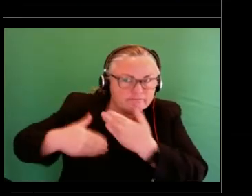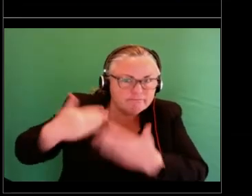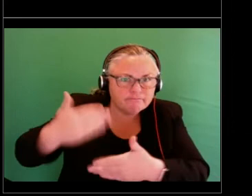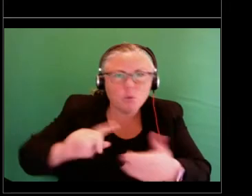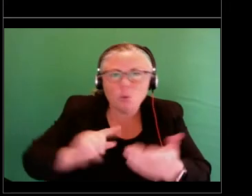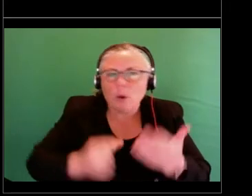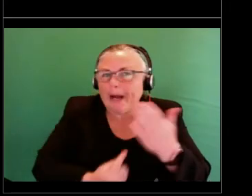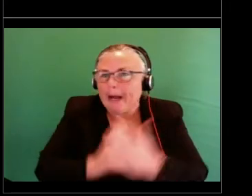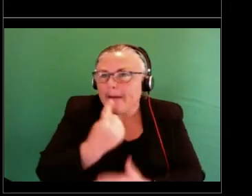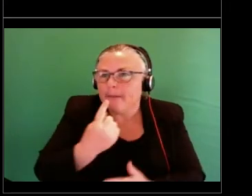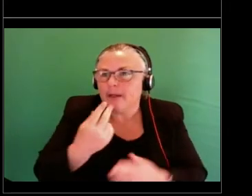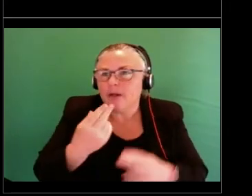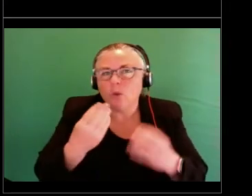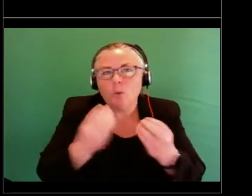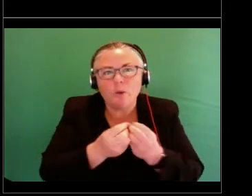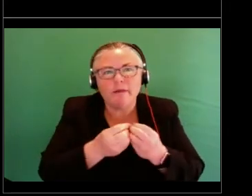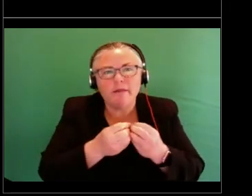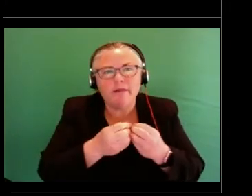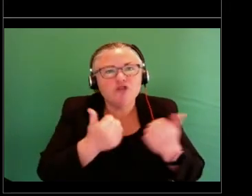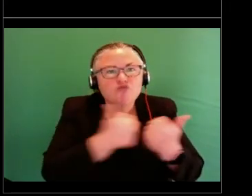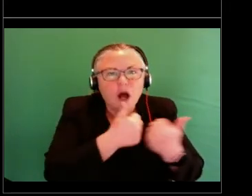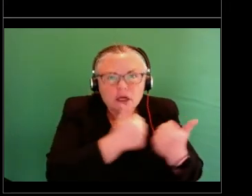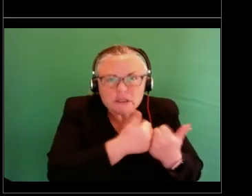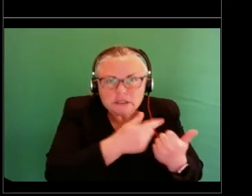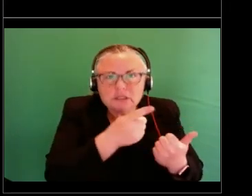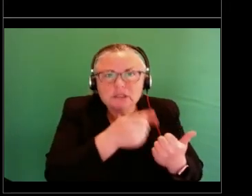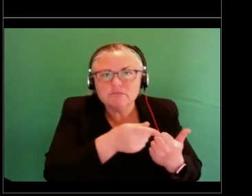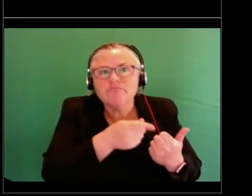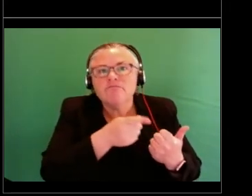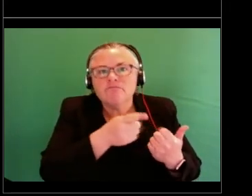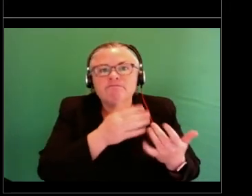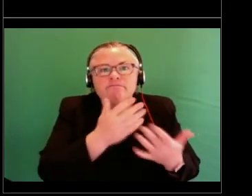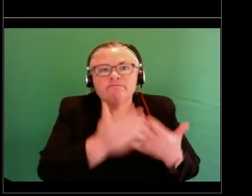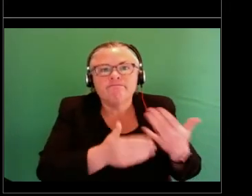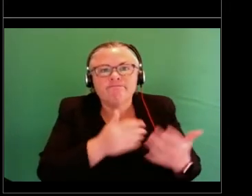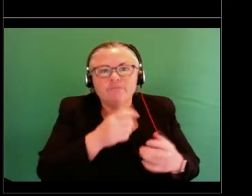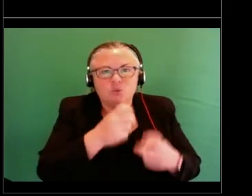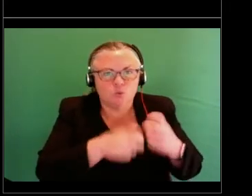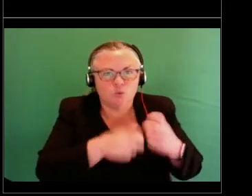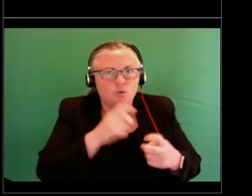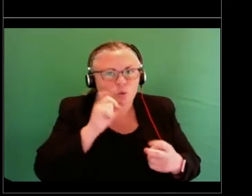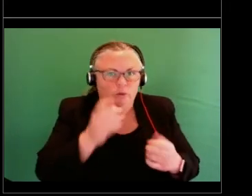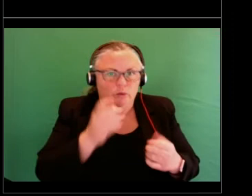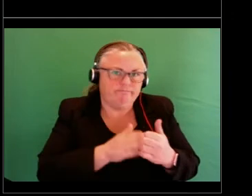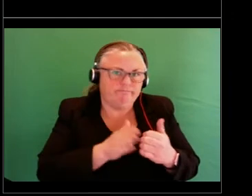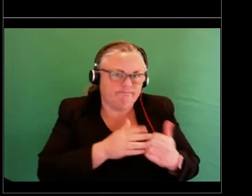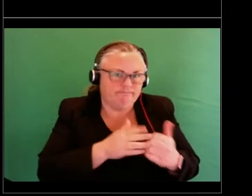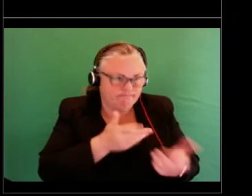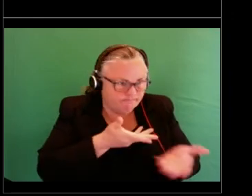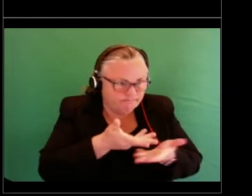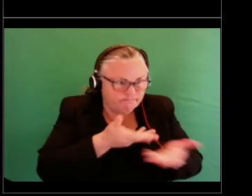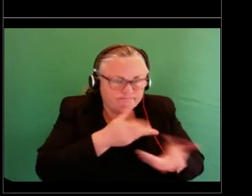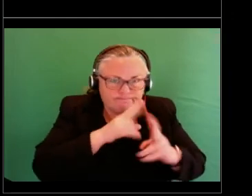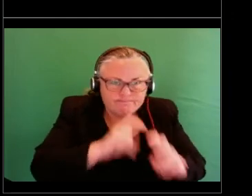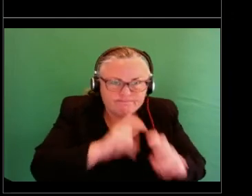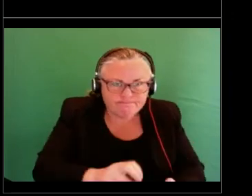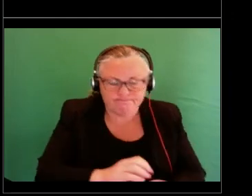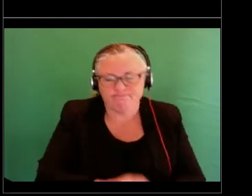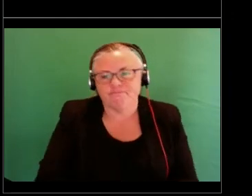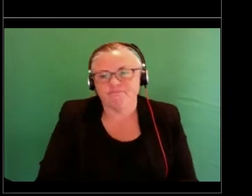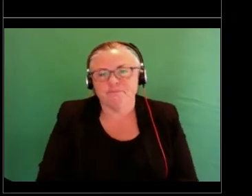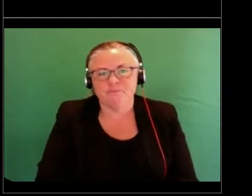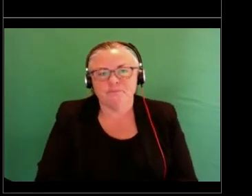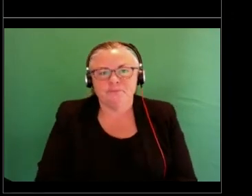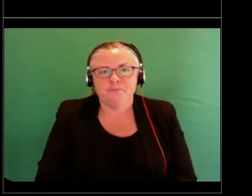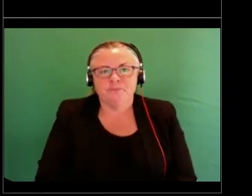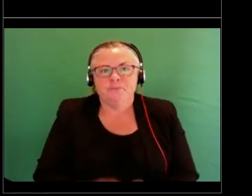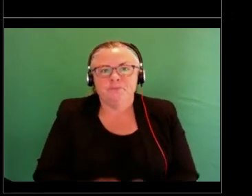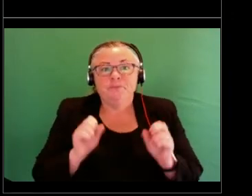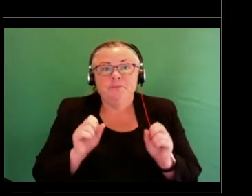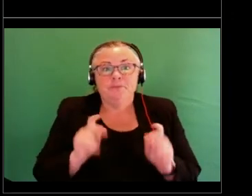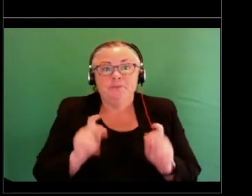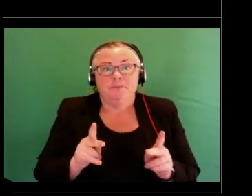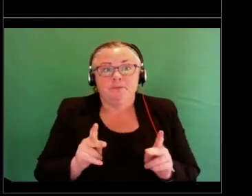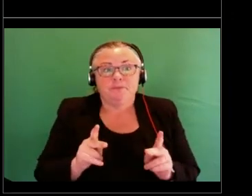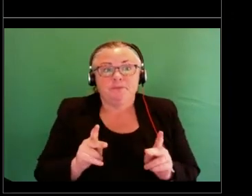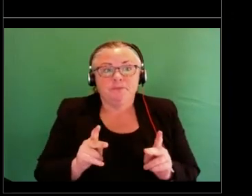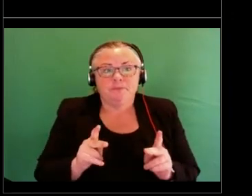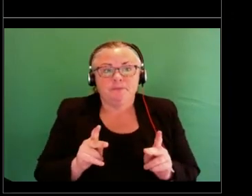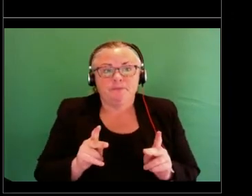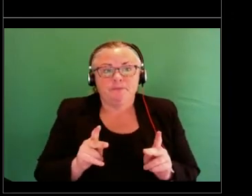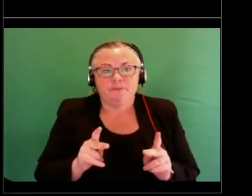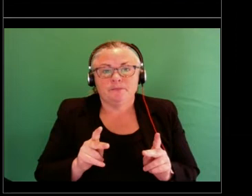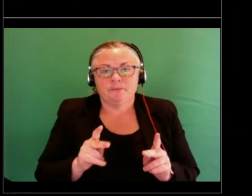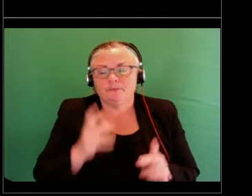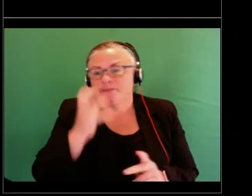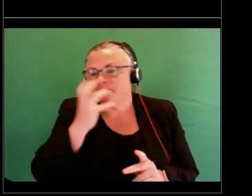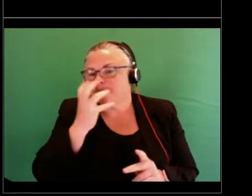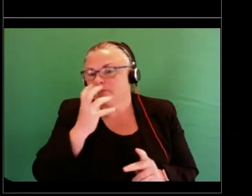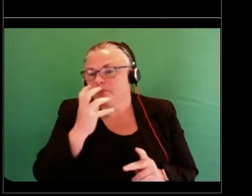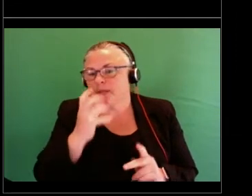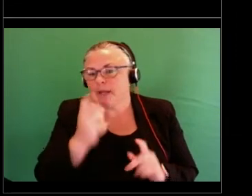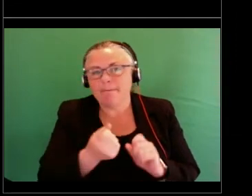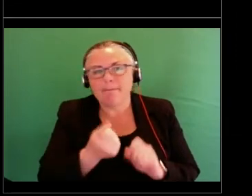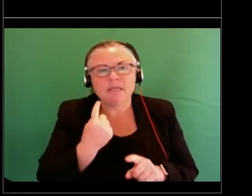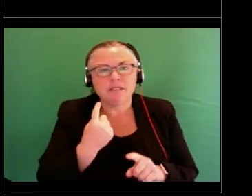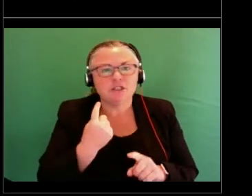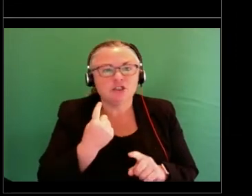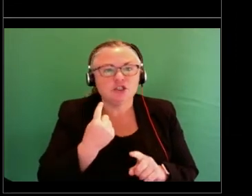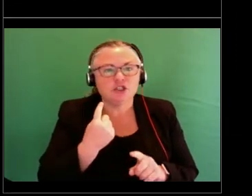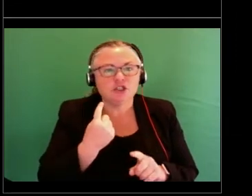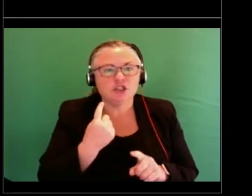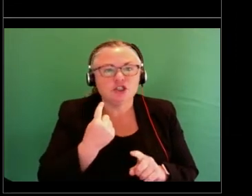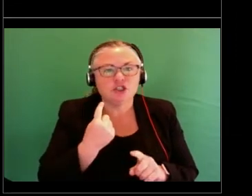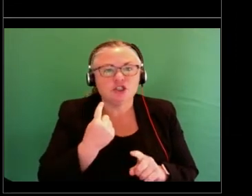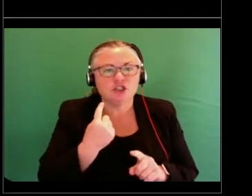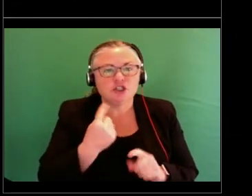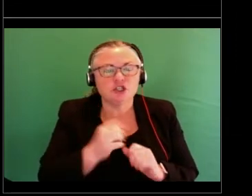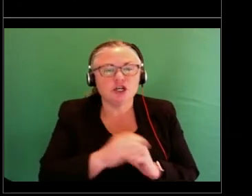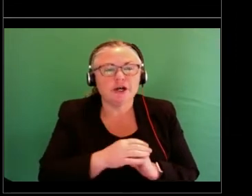We've got a question about whether it is being recorded.